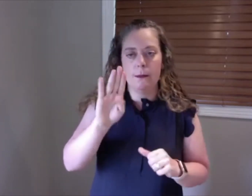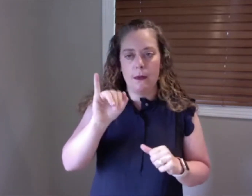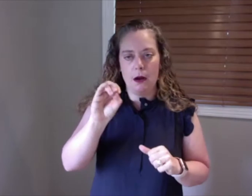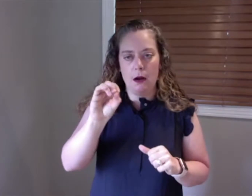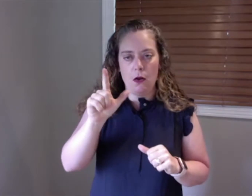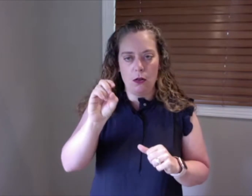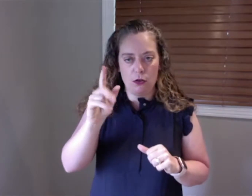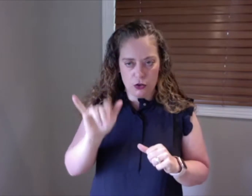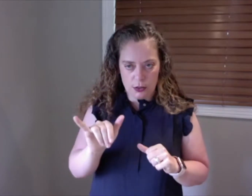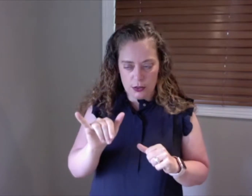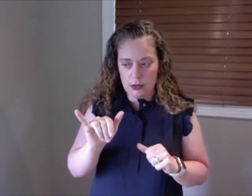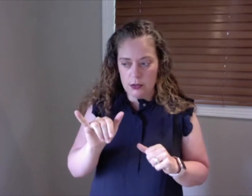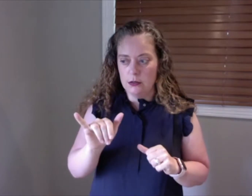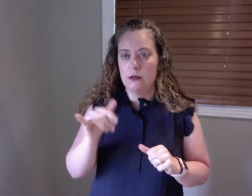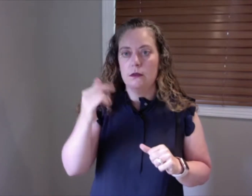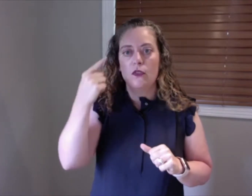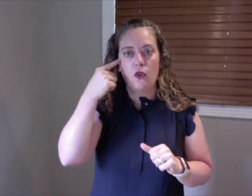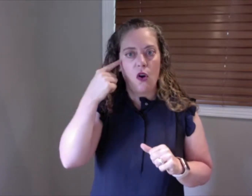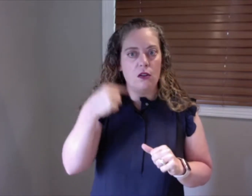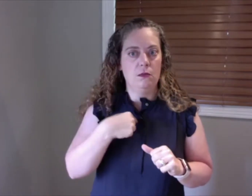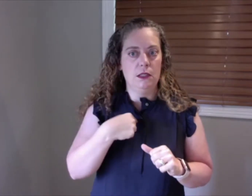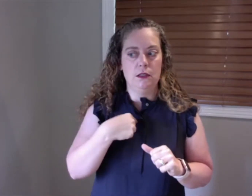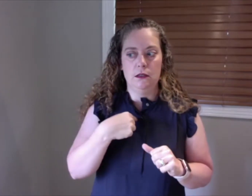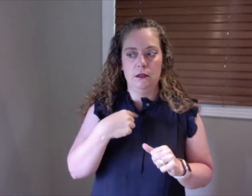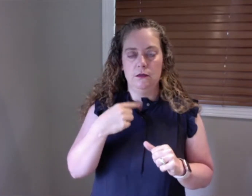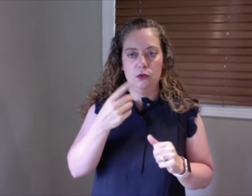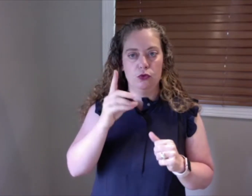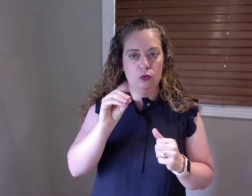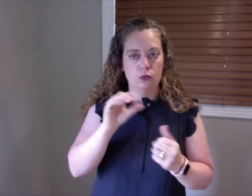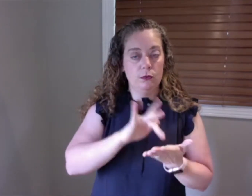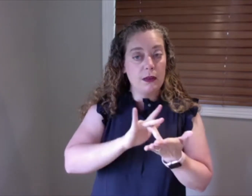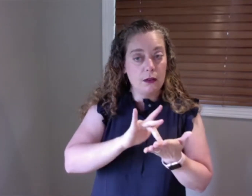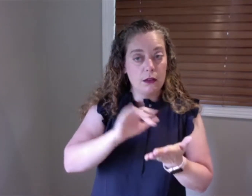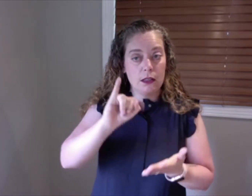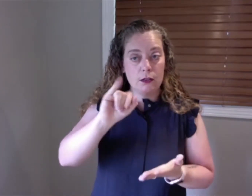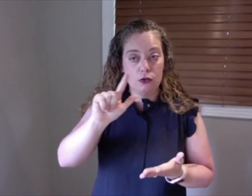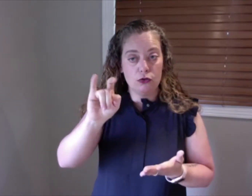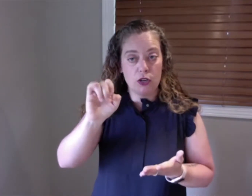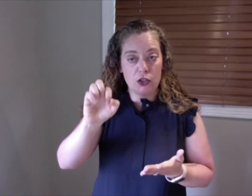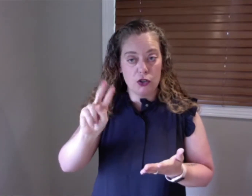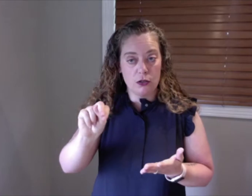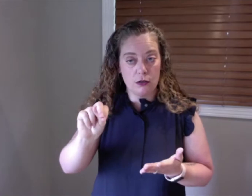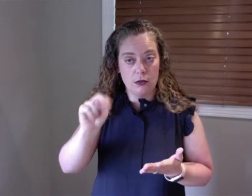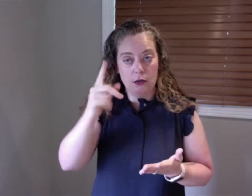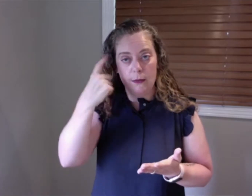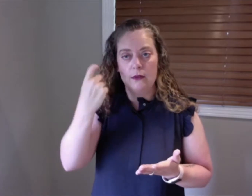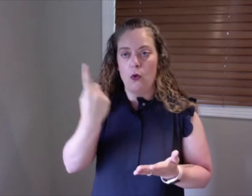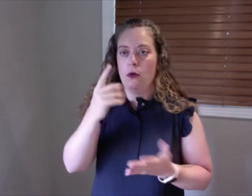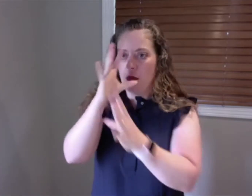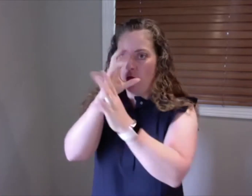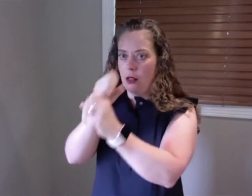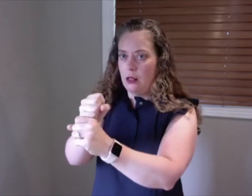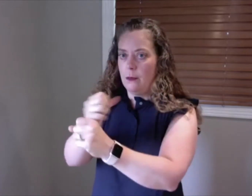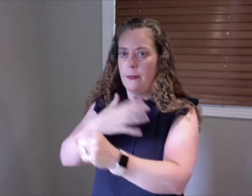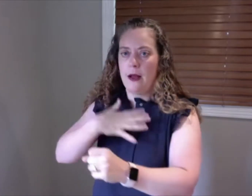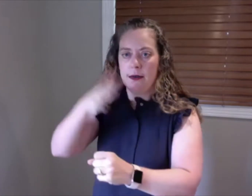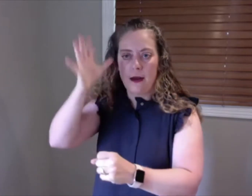thought that given my love of art and my interest in biology that I might enjoy doing medical illustration